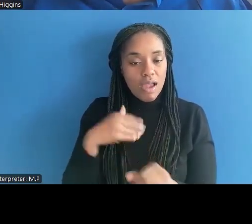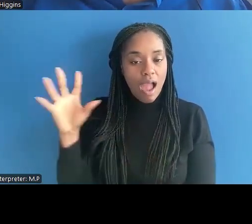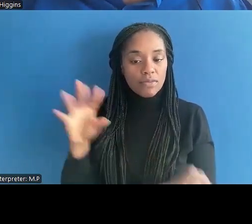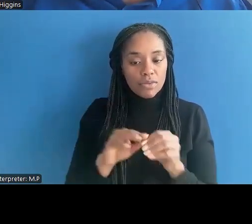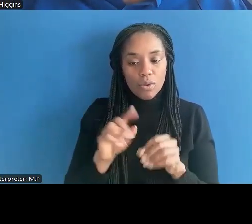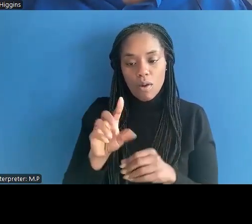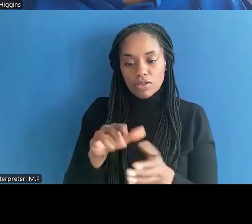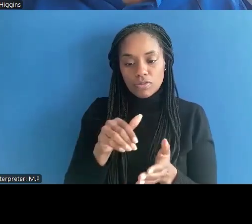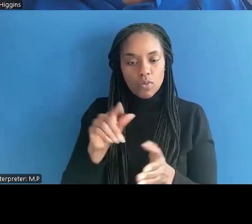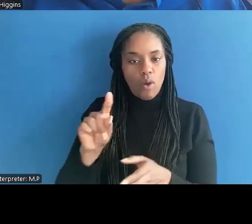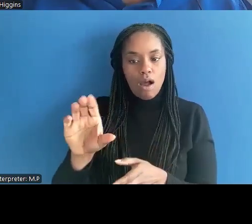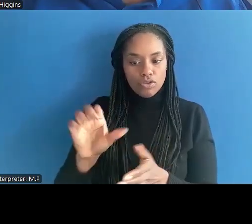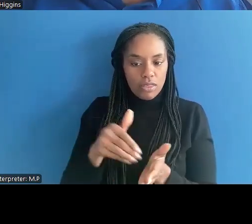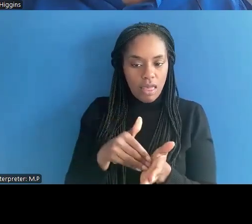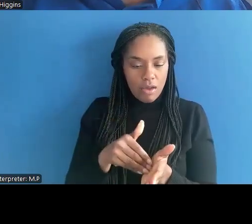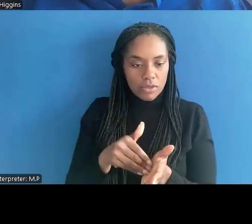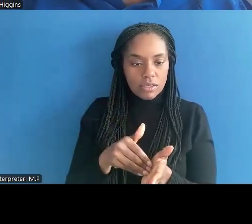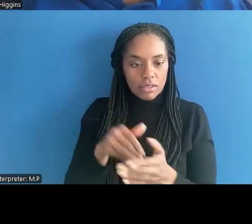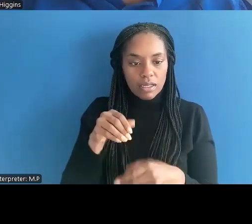total in this Able account at any given time.